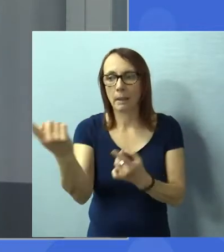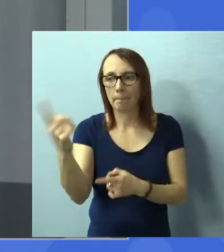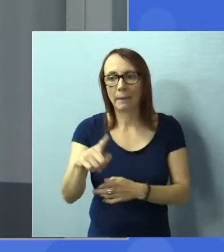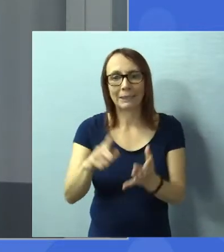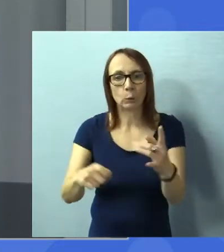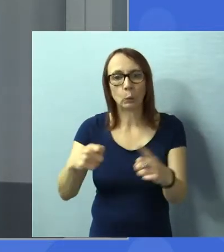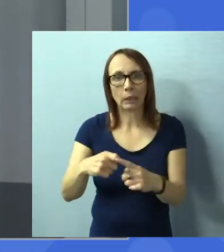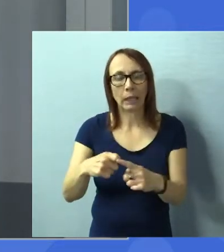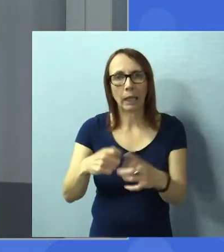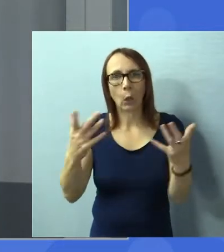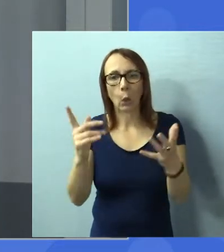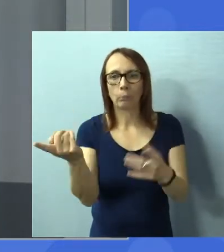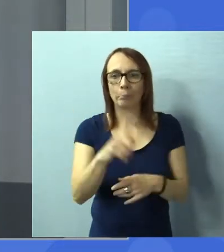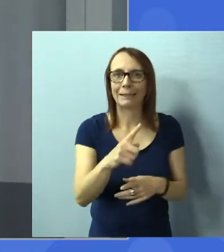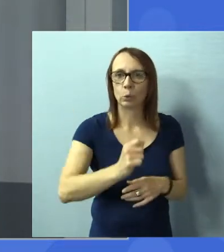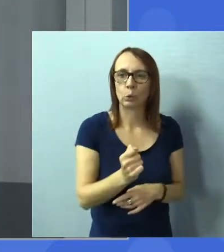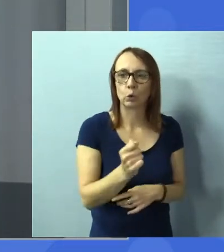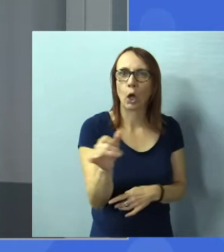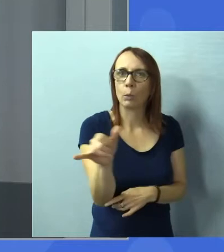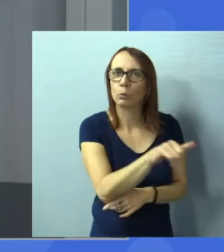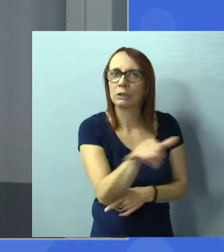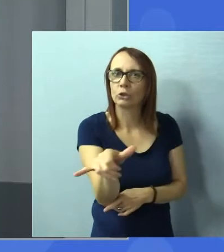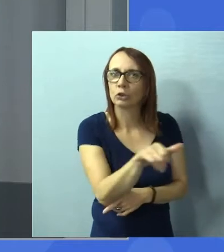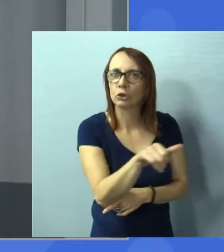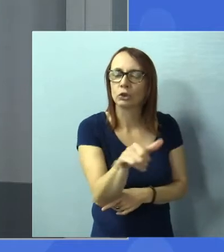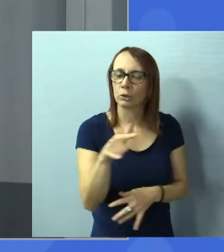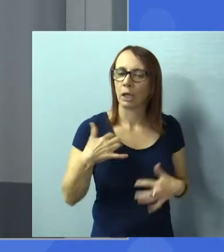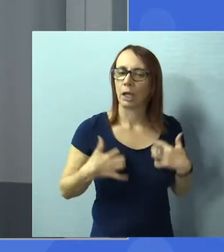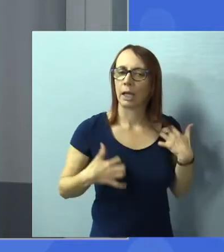all sorts of has raised all sorts of interest and constitutional questions